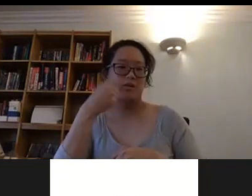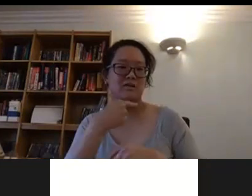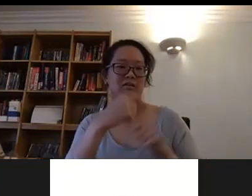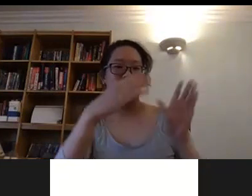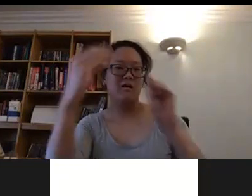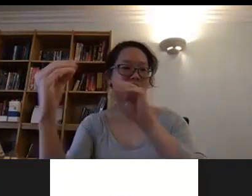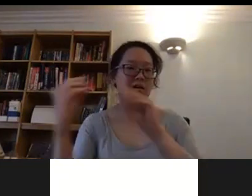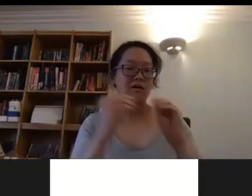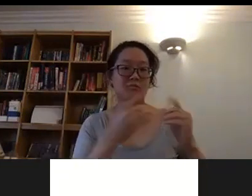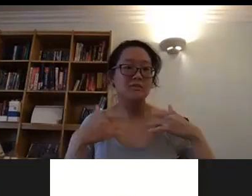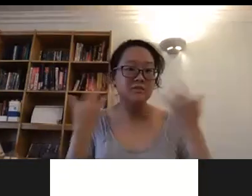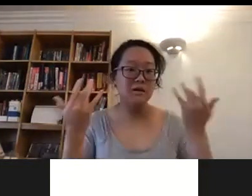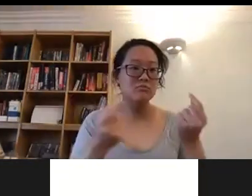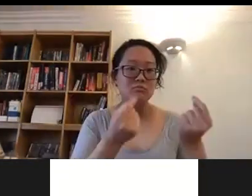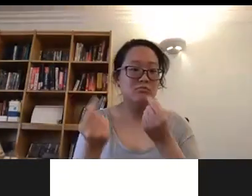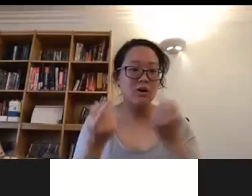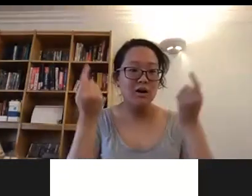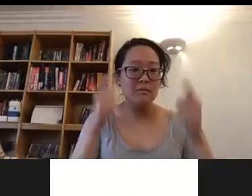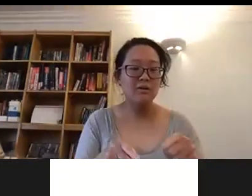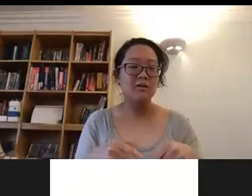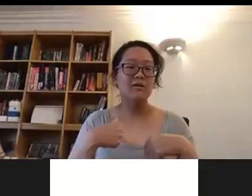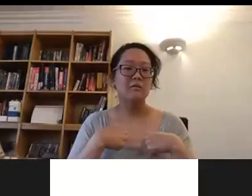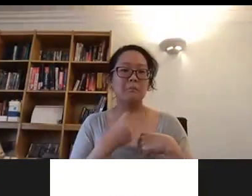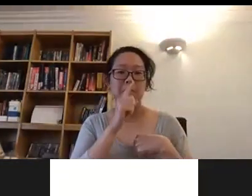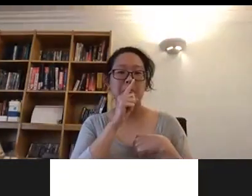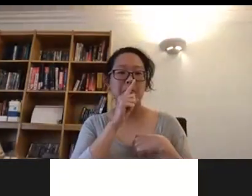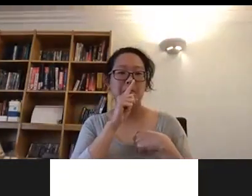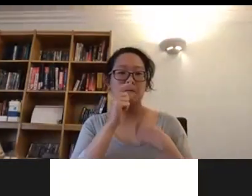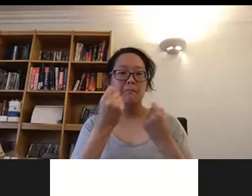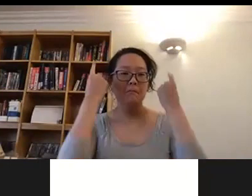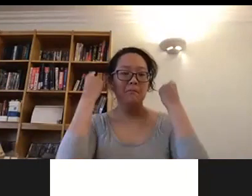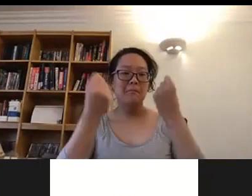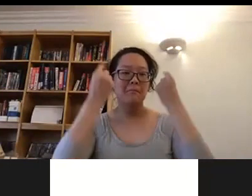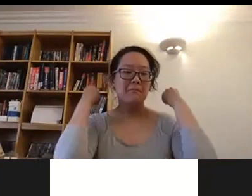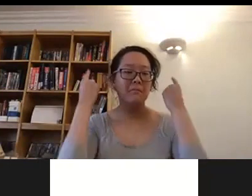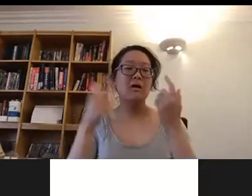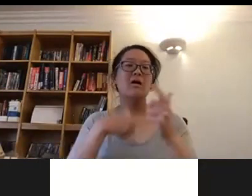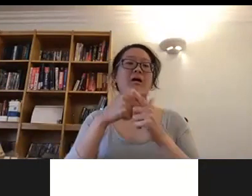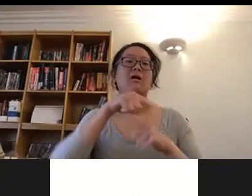Or, again, being in a family where everybody is hearing, they're talking and